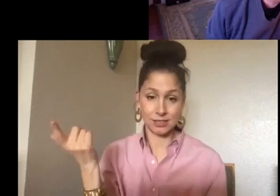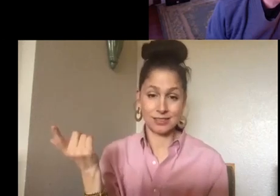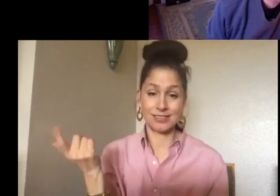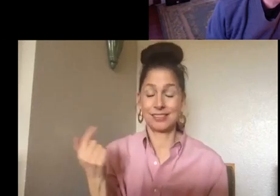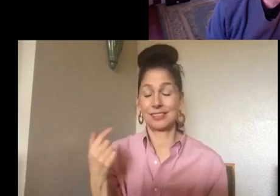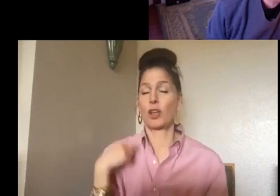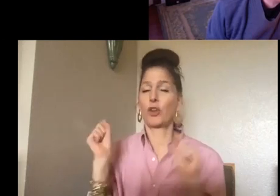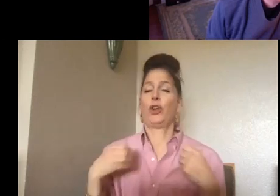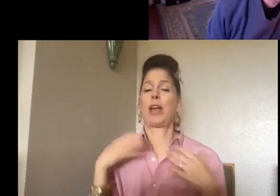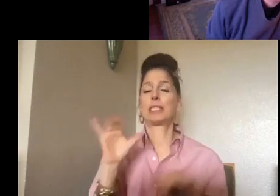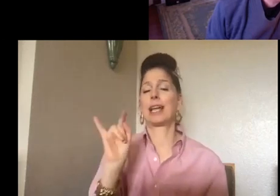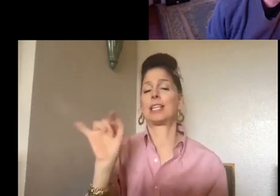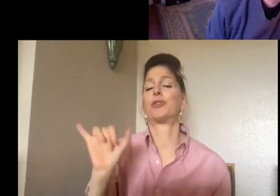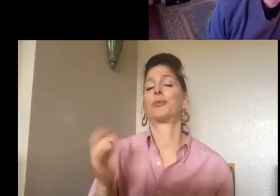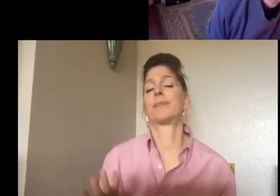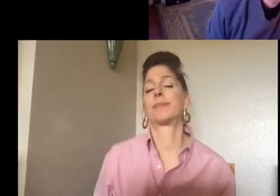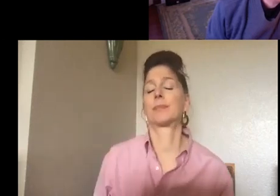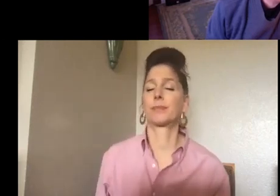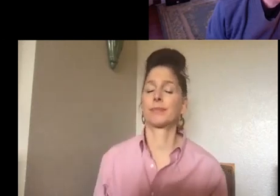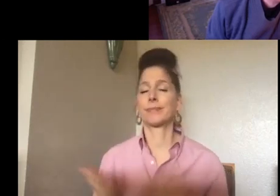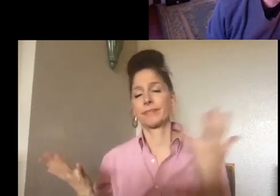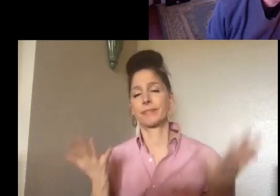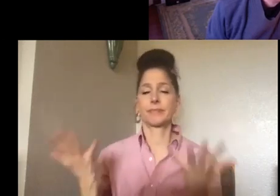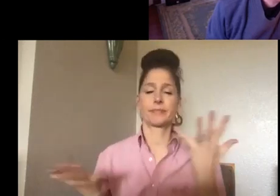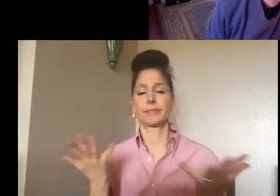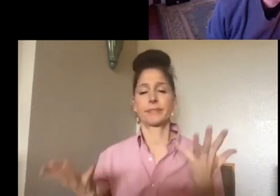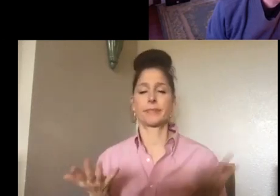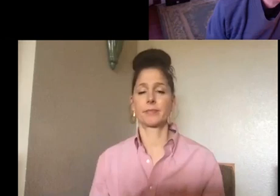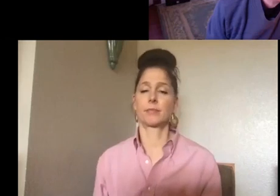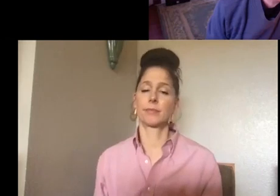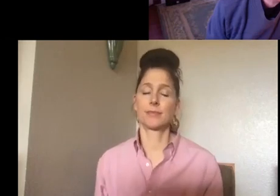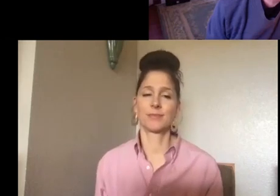but my dad did it, and I know I could have done it too. You know.